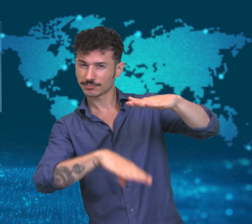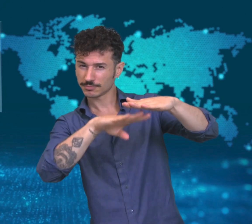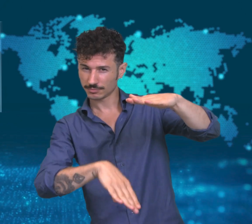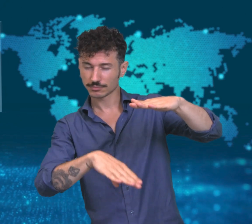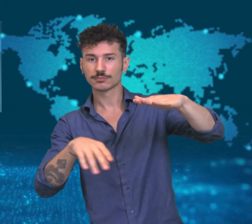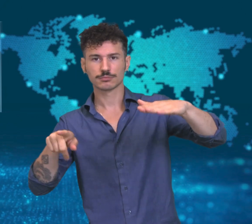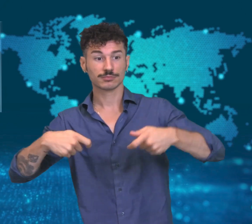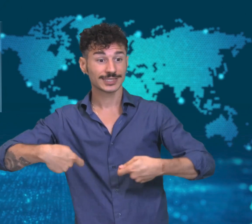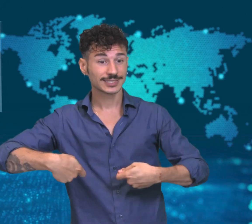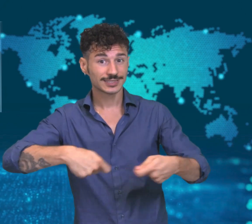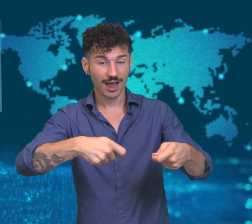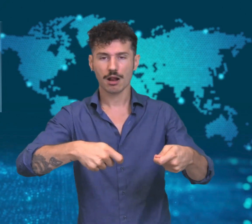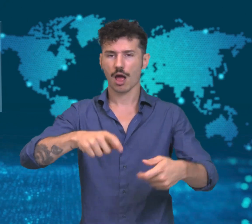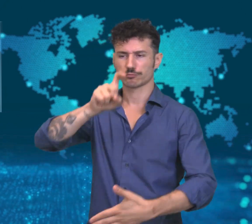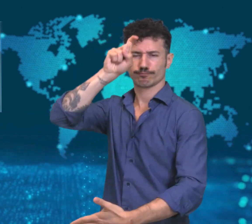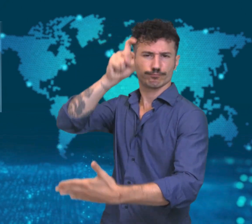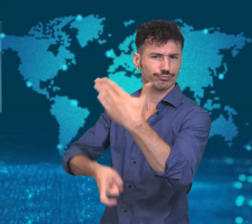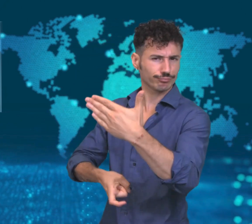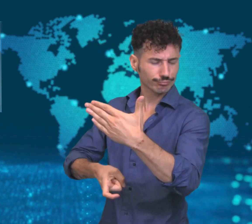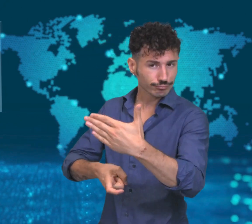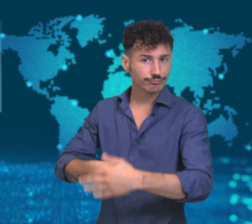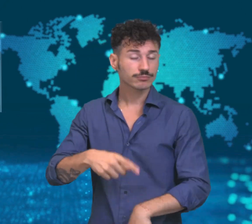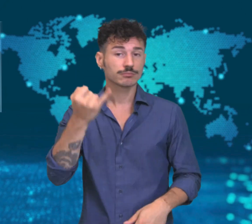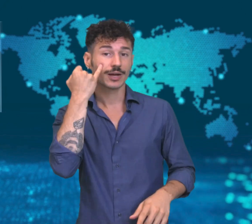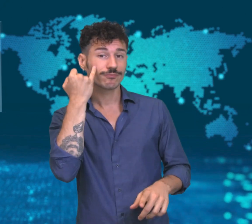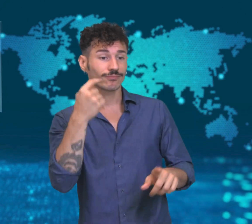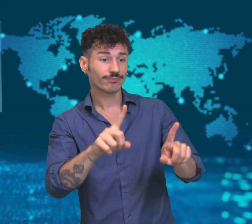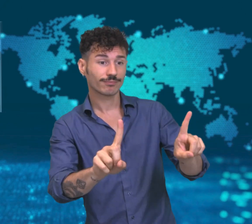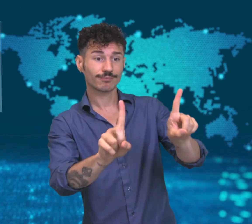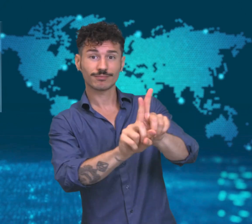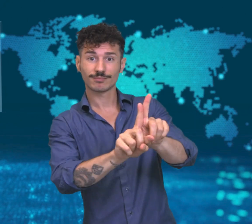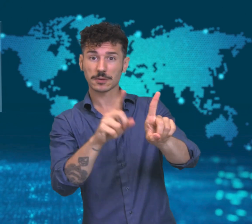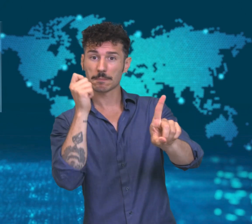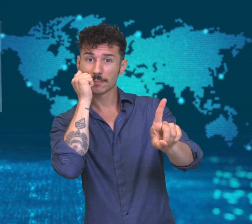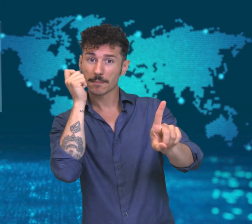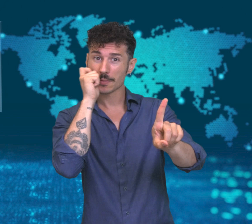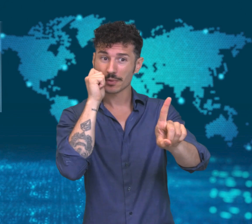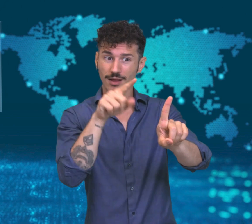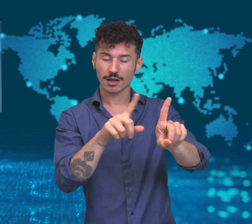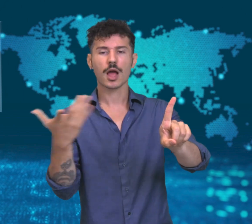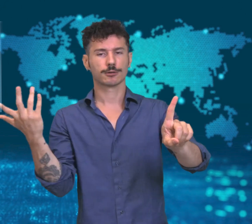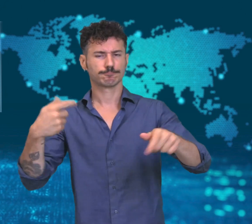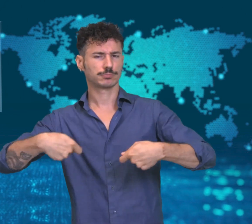Vending machines that provide similar snacks will no